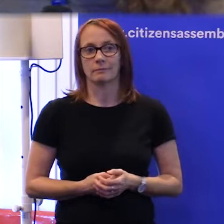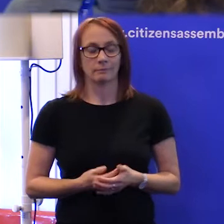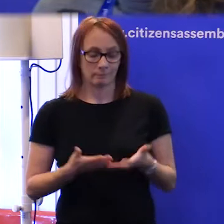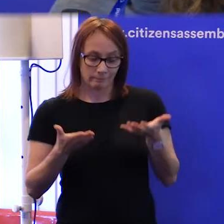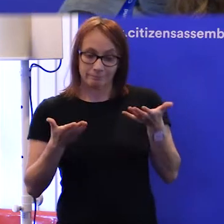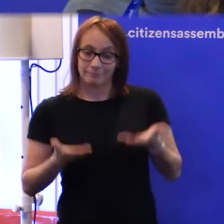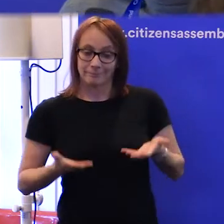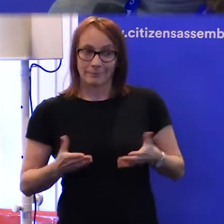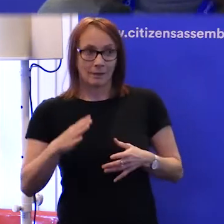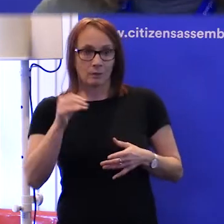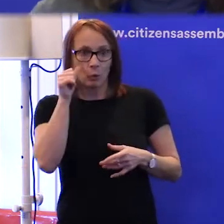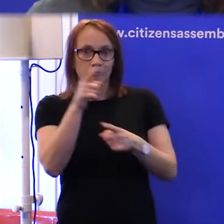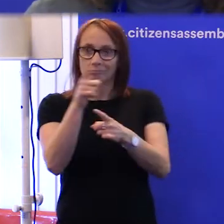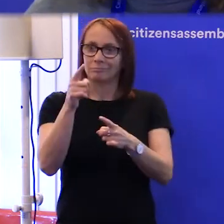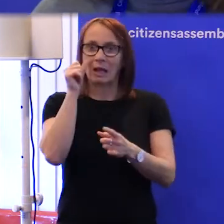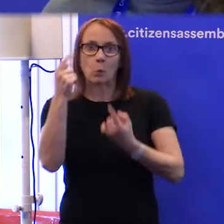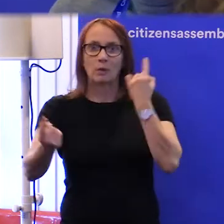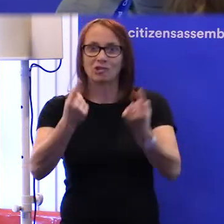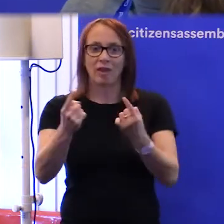um I'd like you to get to know each other a little bit more and enjoy the